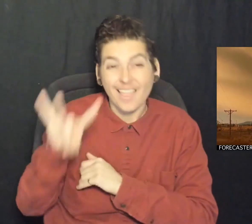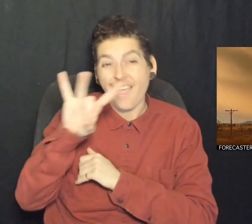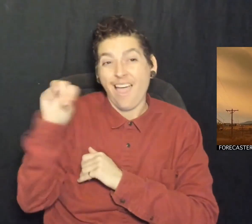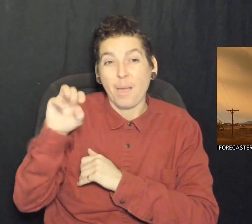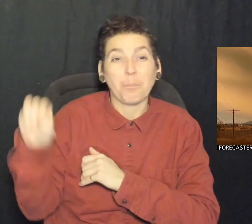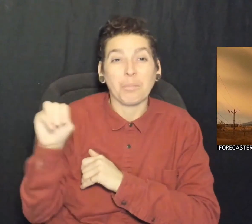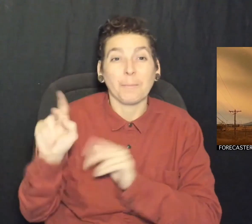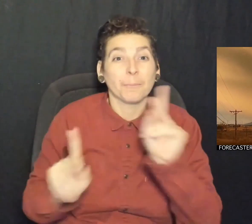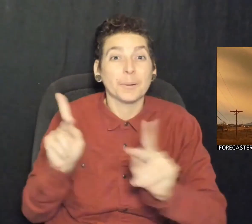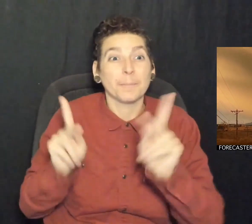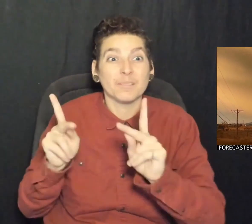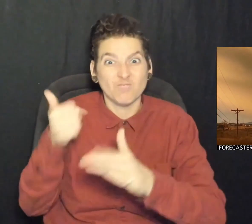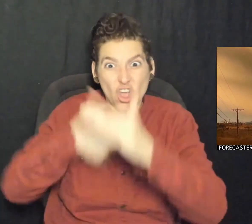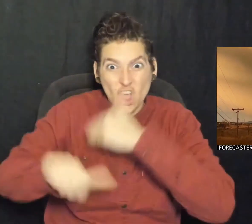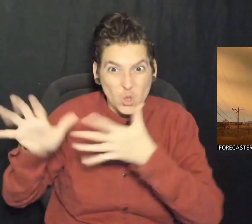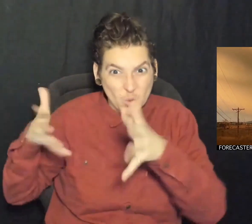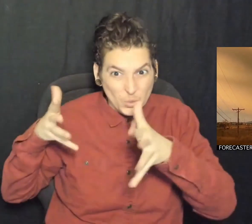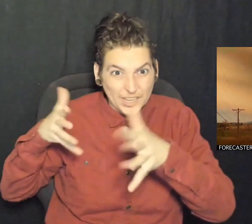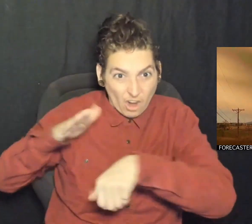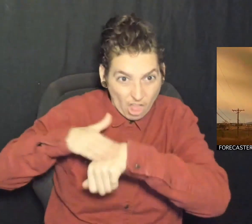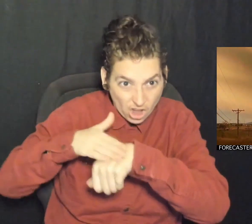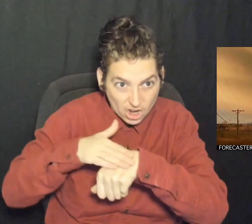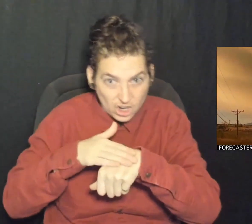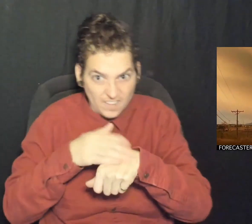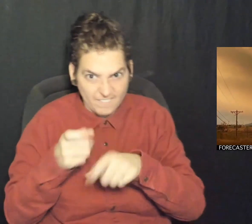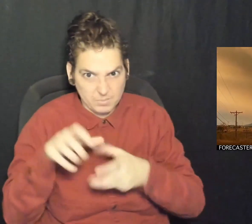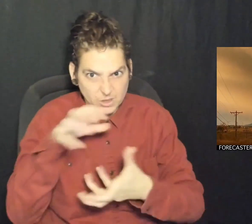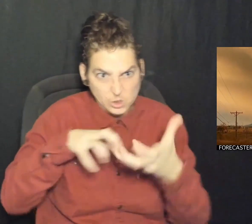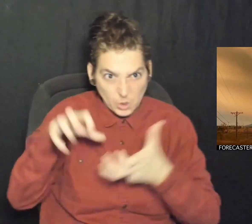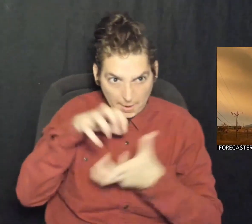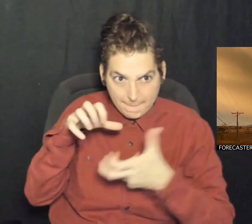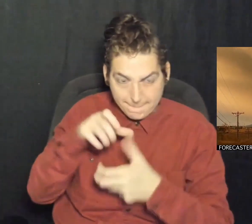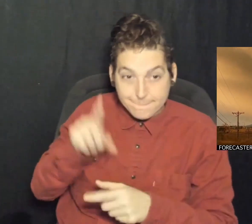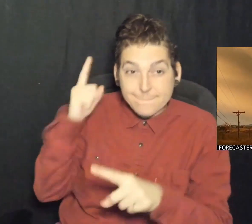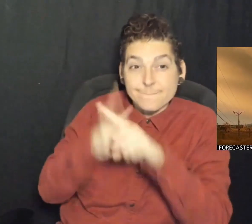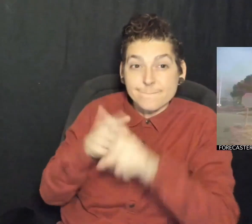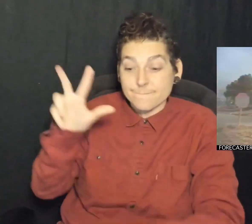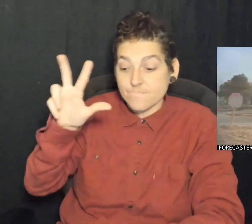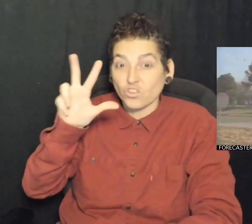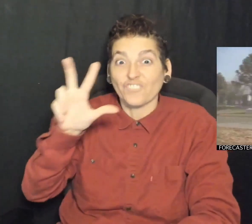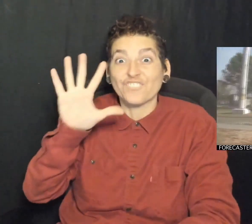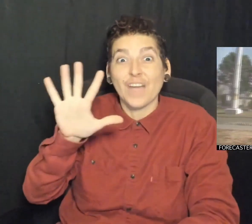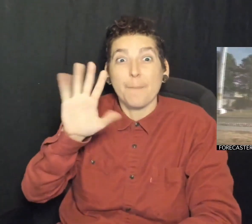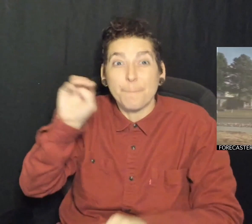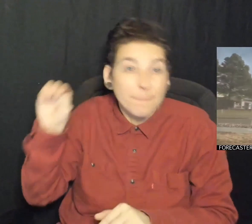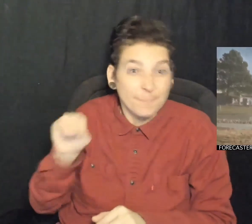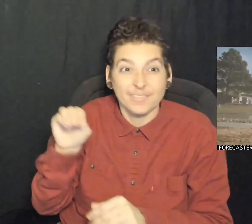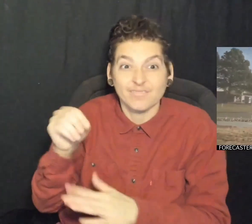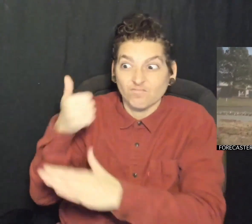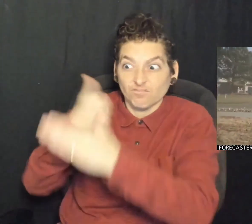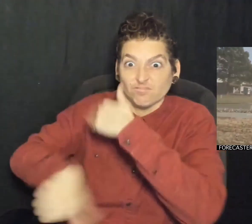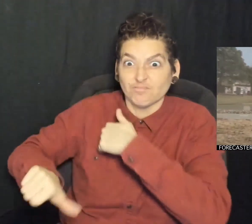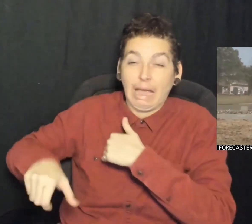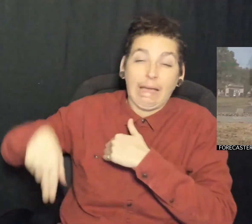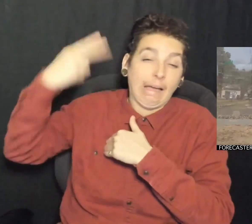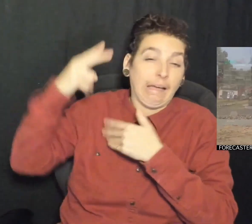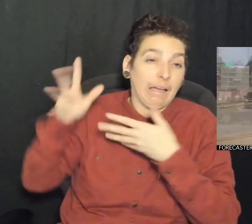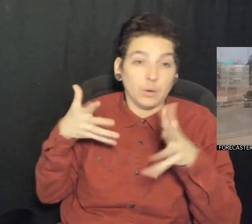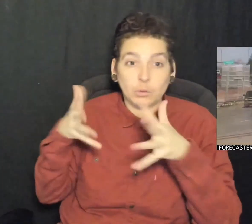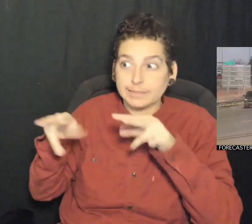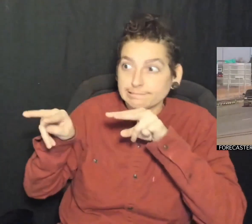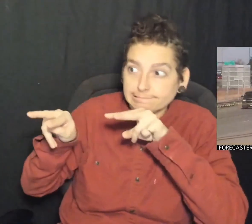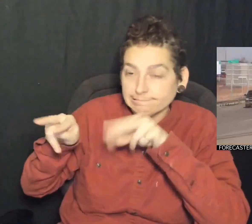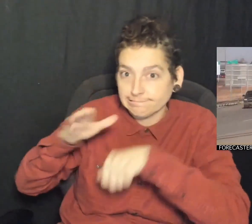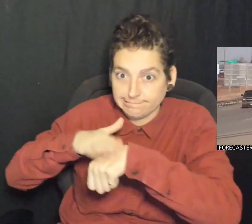six states over 80 million people are under weather alerts from the storm and over 35